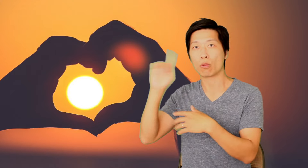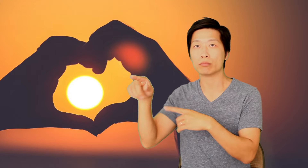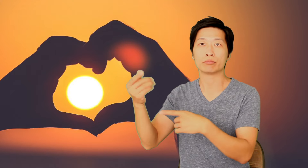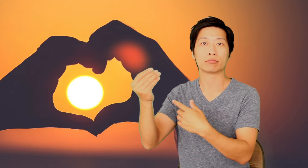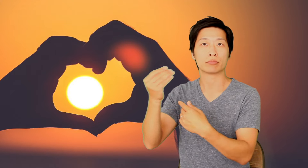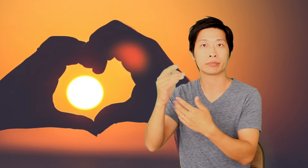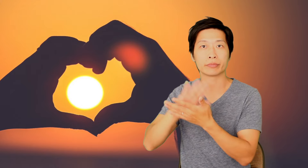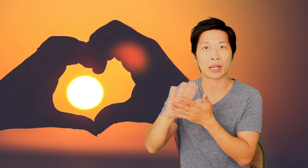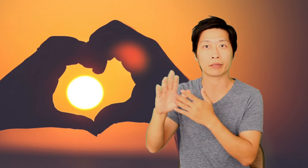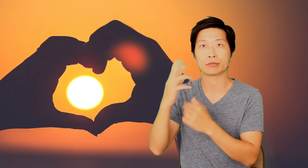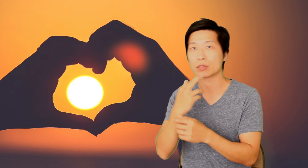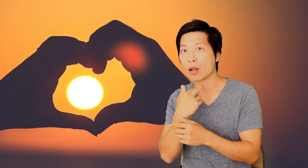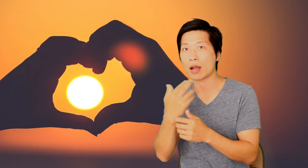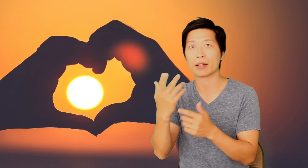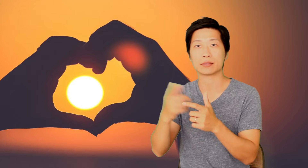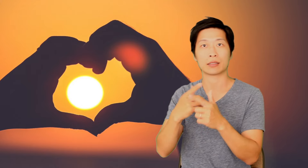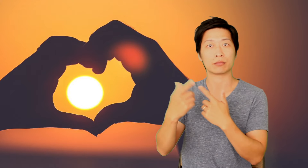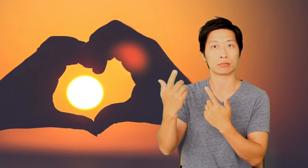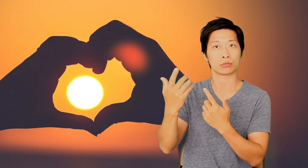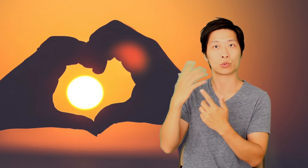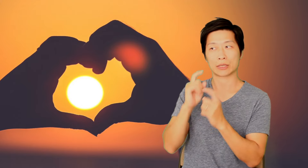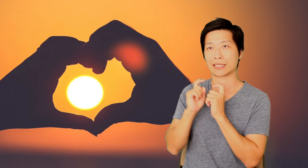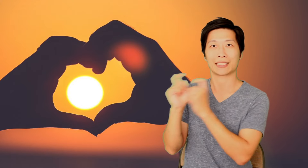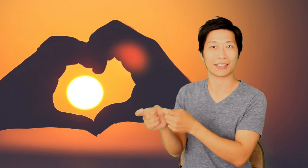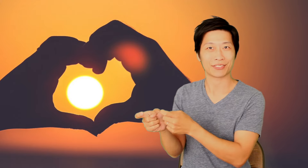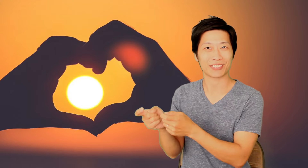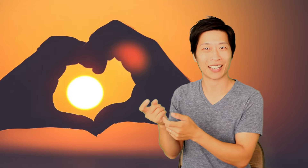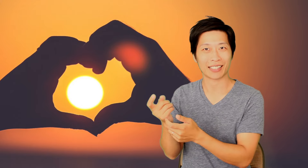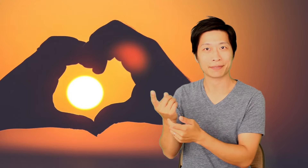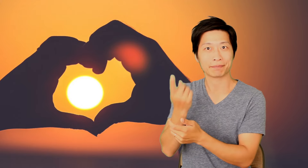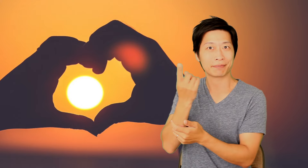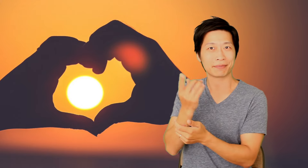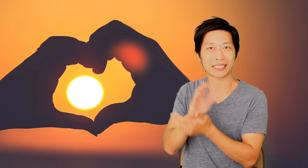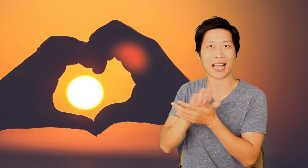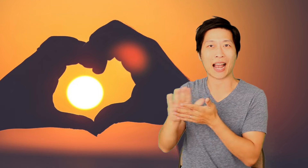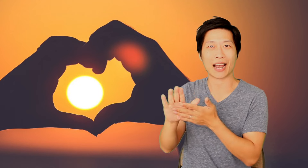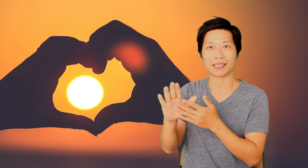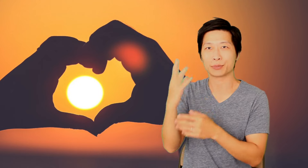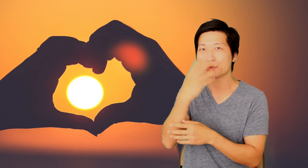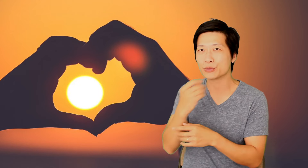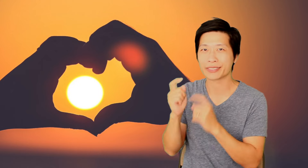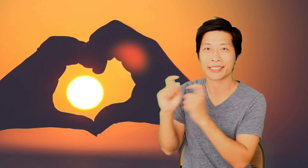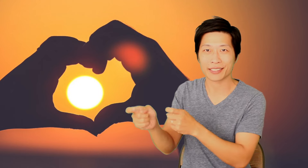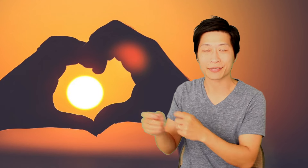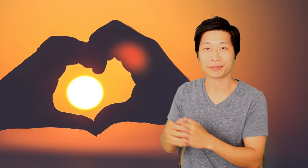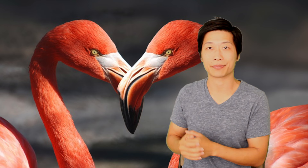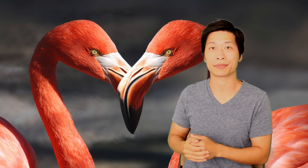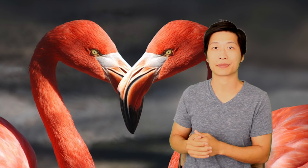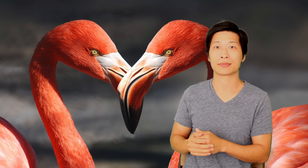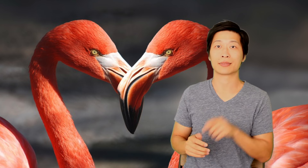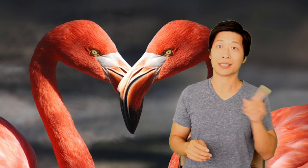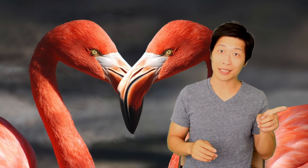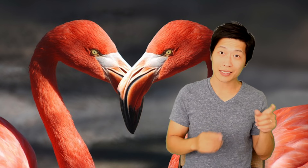would go out to a restaurant, they'll give gifts to each other, a nice personal gift but in Japan